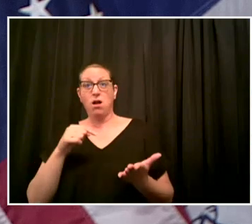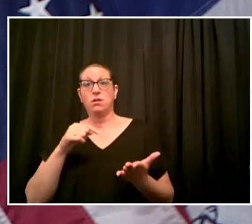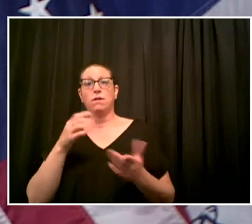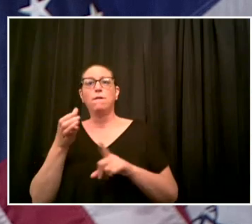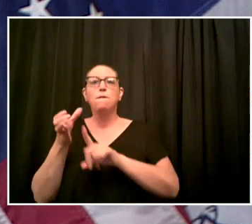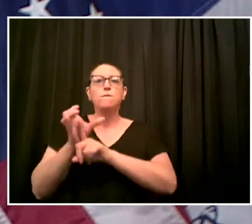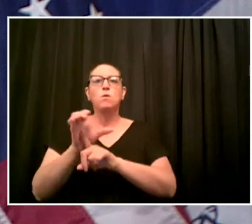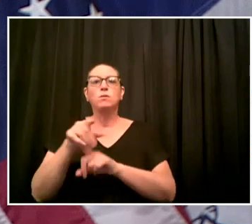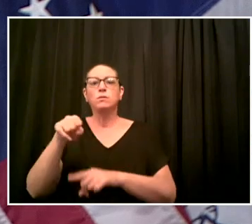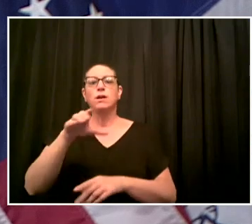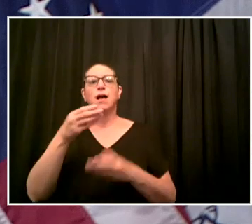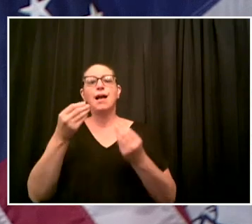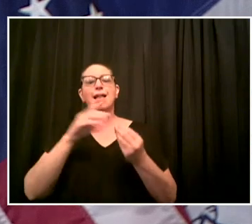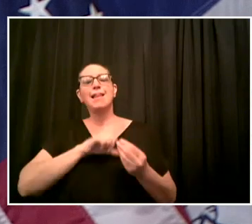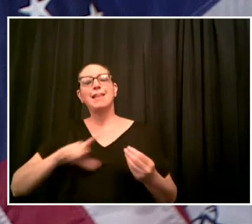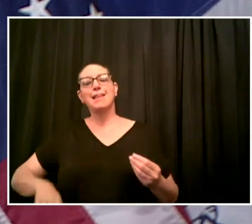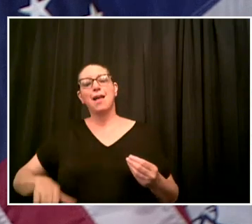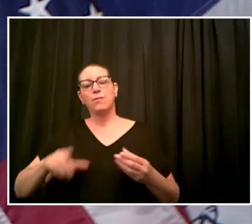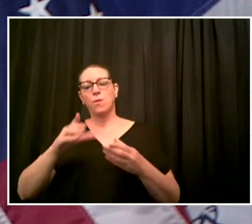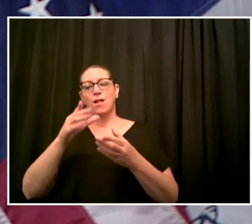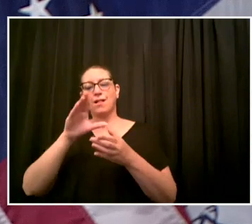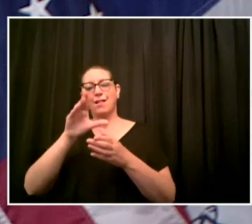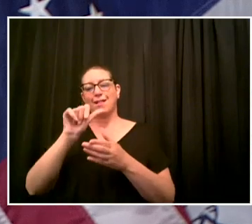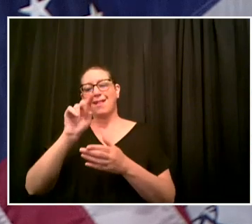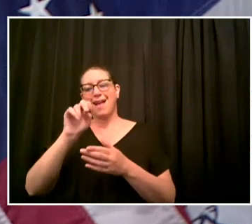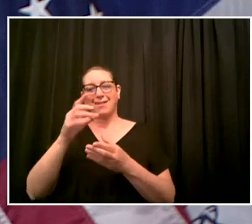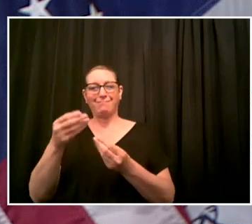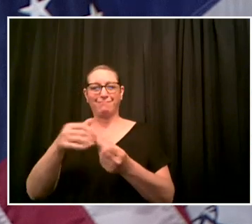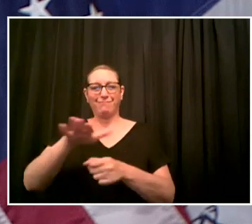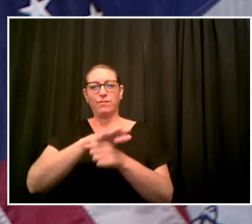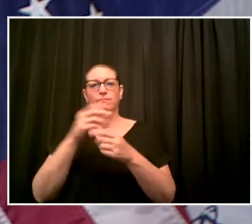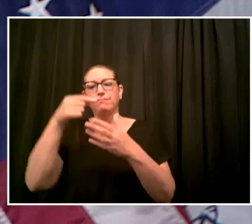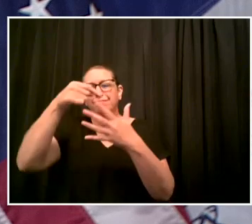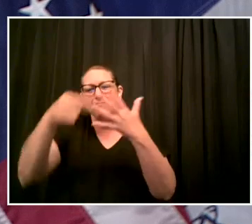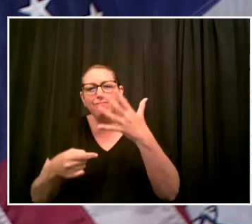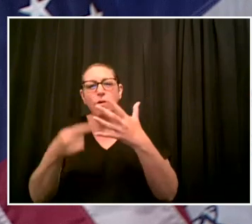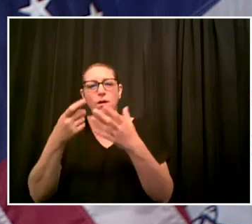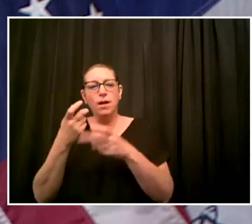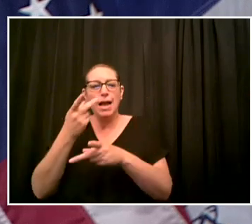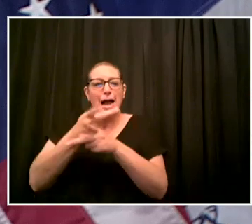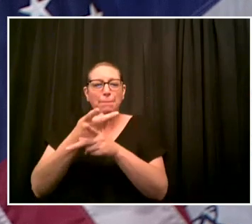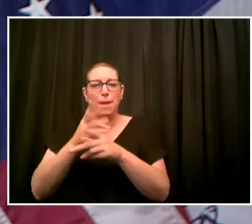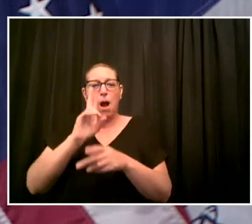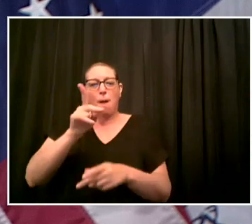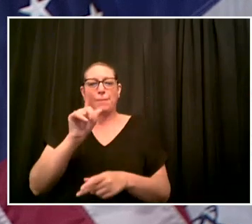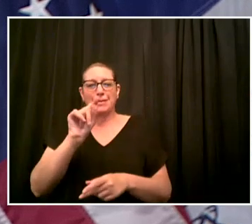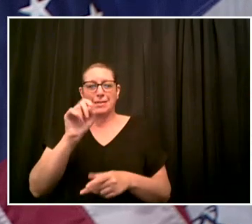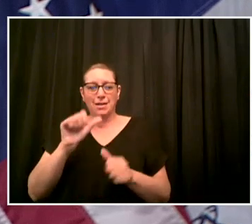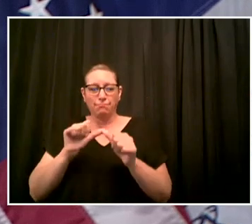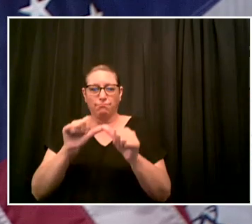VISEOD UR LANDLORDS TO HAVE A MORE CONSTRUCTIVE